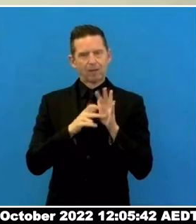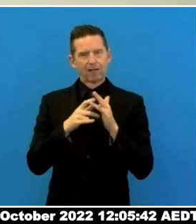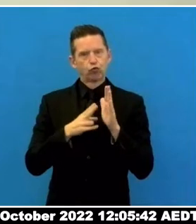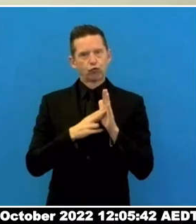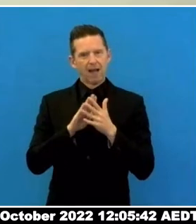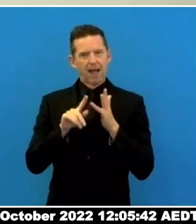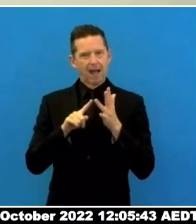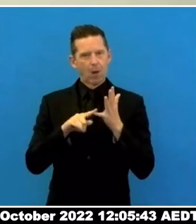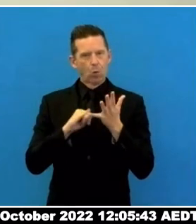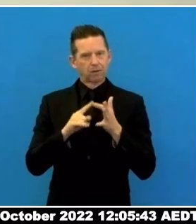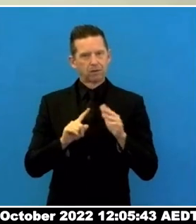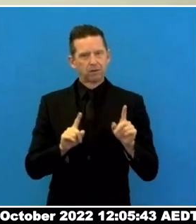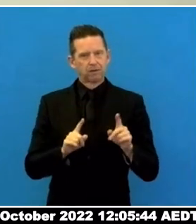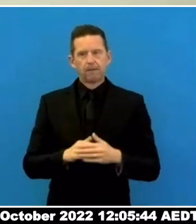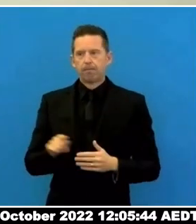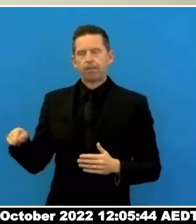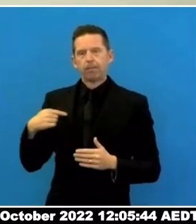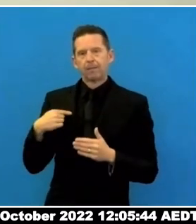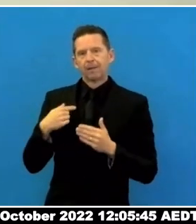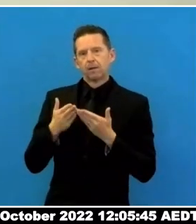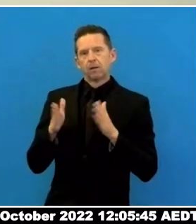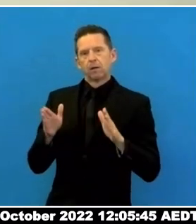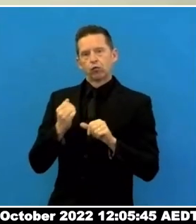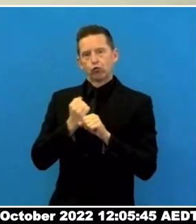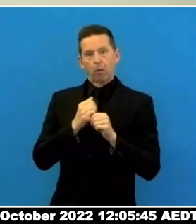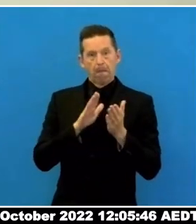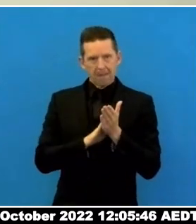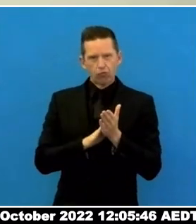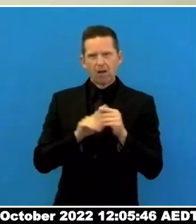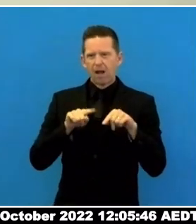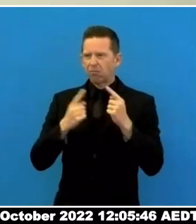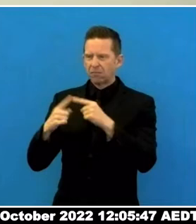So my role is as General Manager, Direct Services is to really oversee